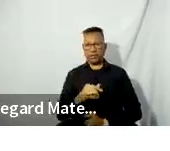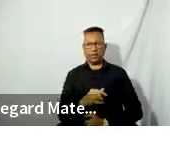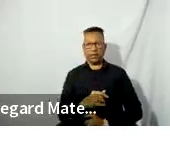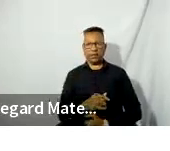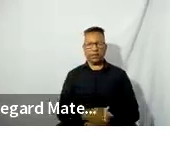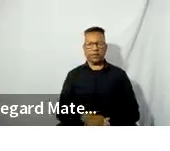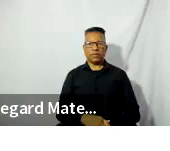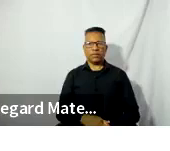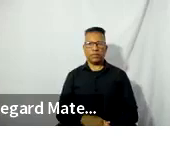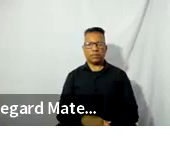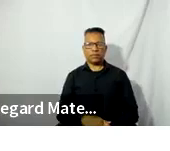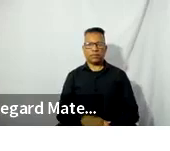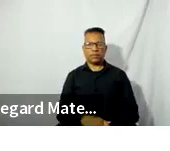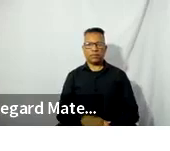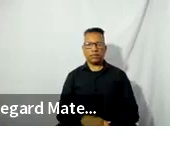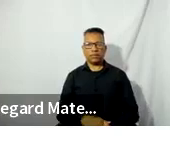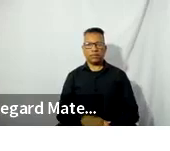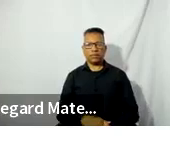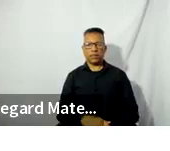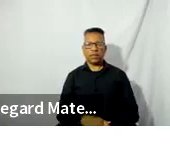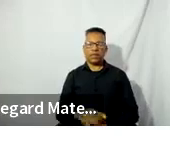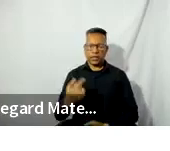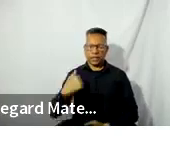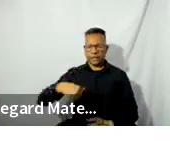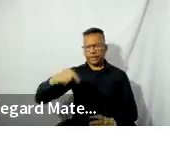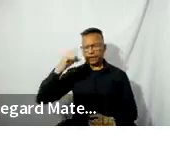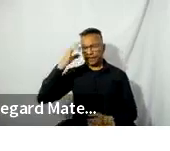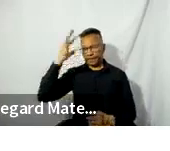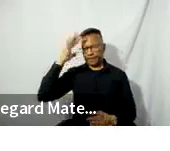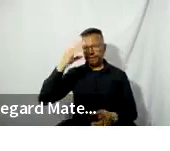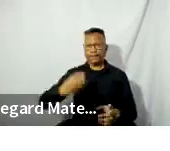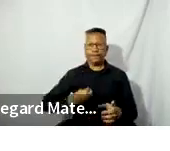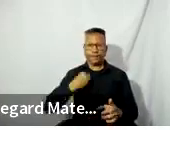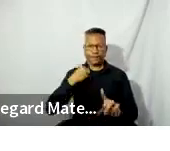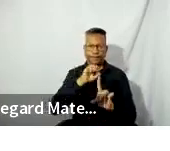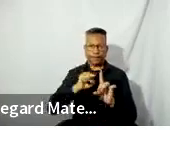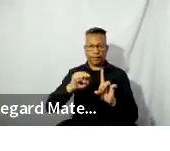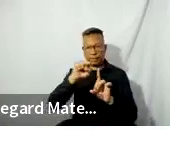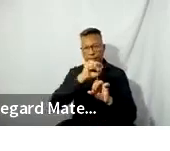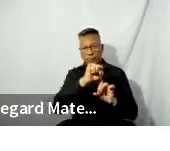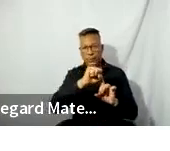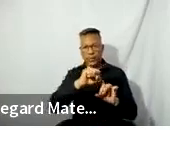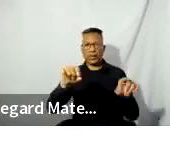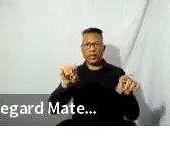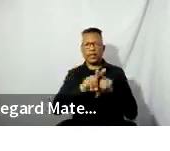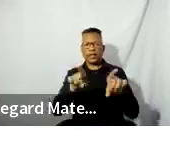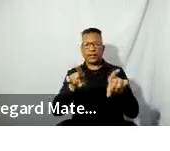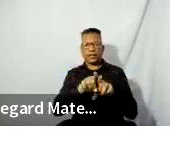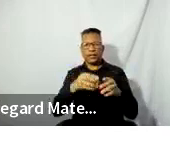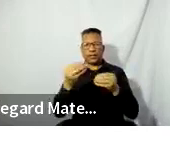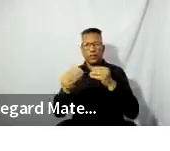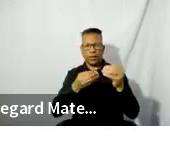hat social hat social life in mind I hat social life in mind I think in terms of how, in particular , it's it's